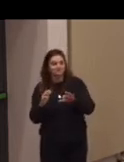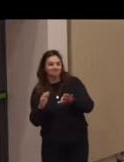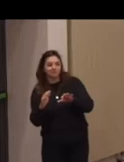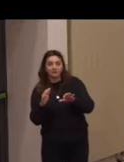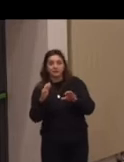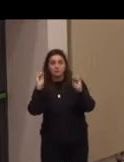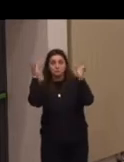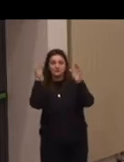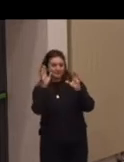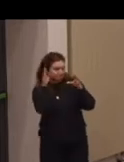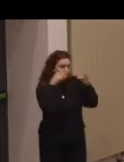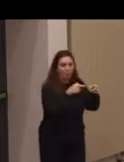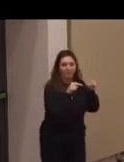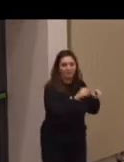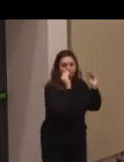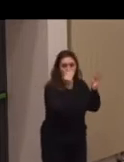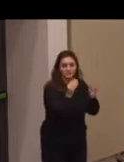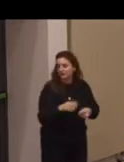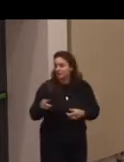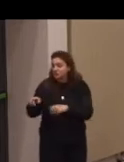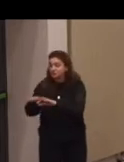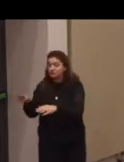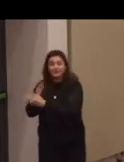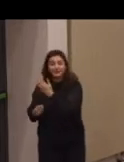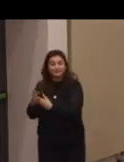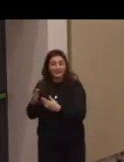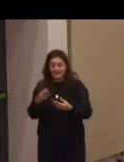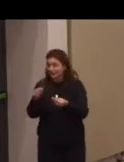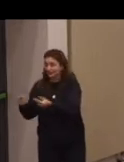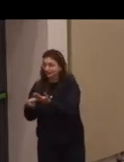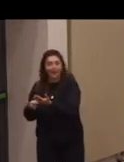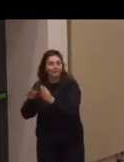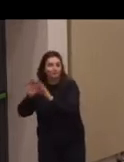to addressing the immediate impacts of the crises, and AT may be one of the first areas